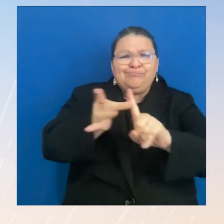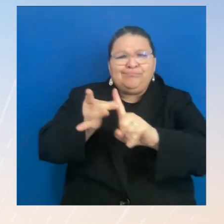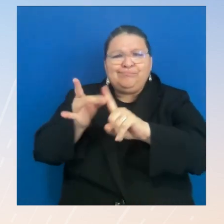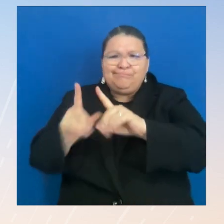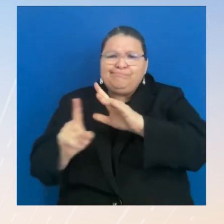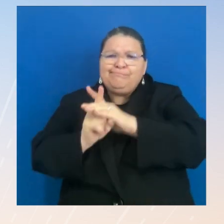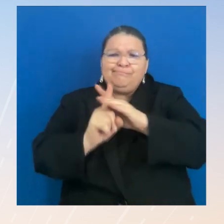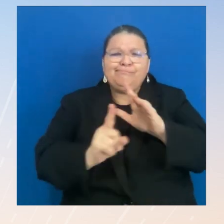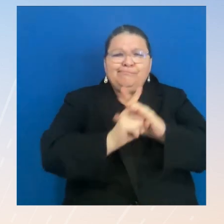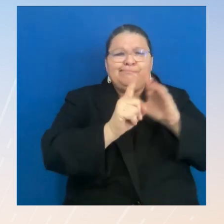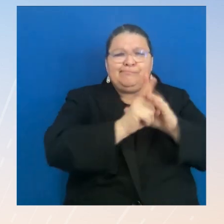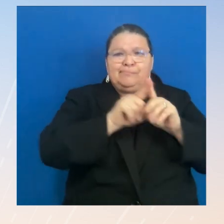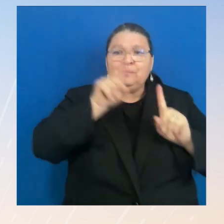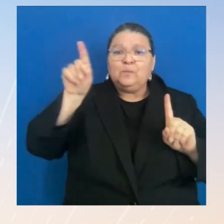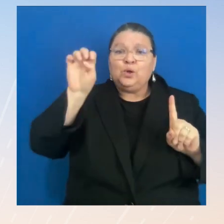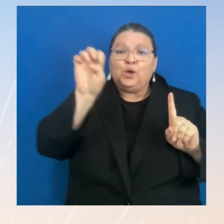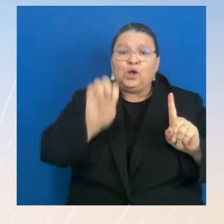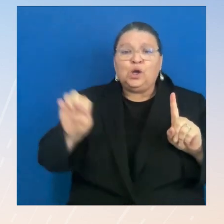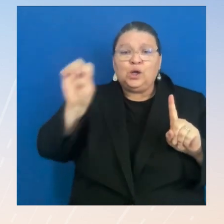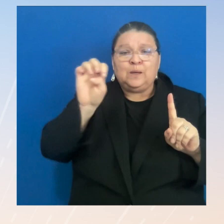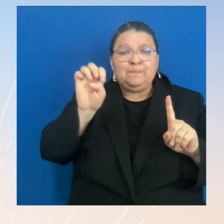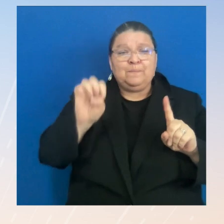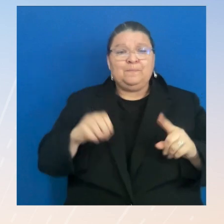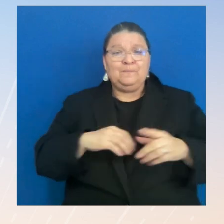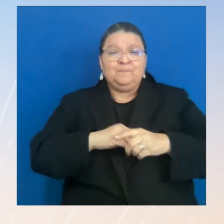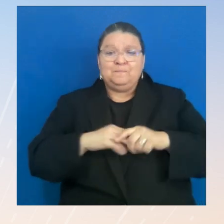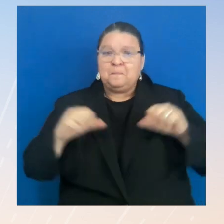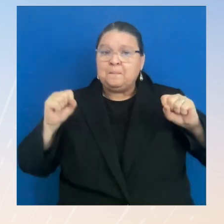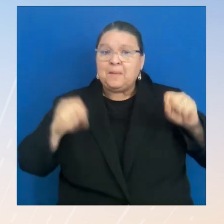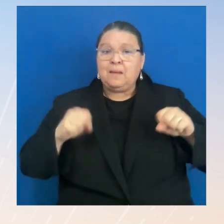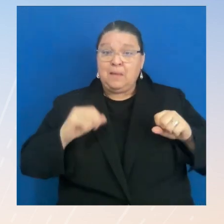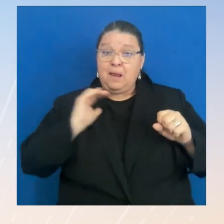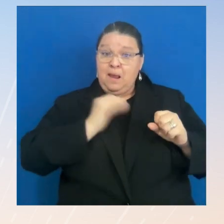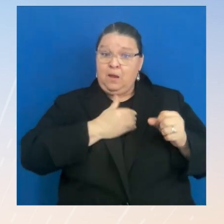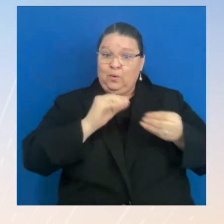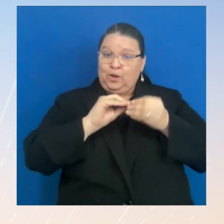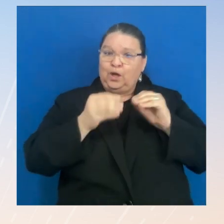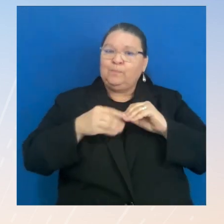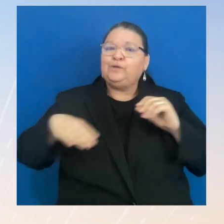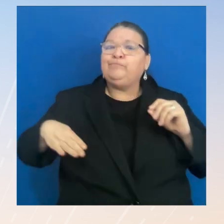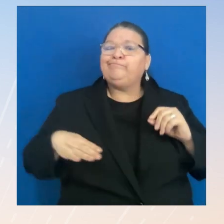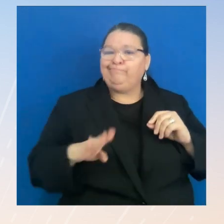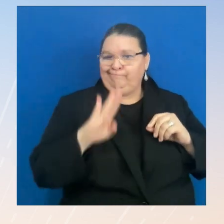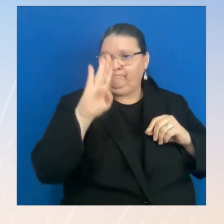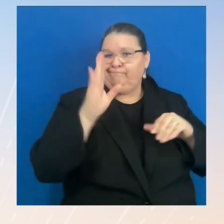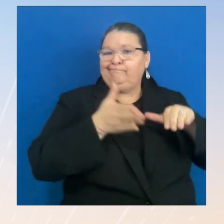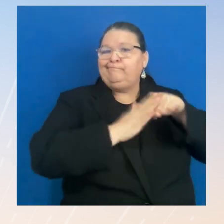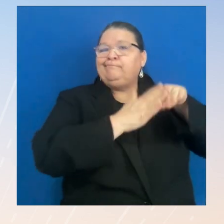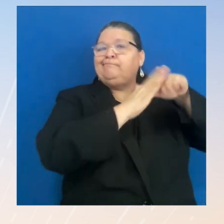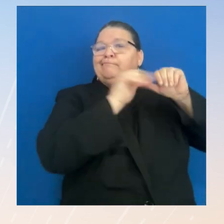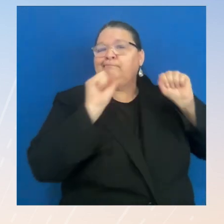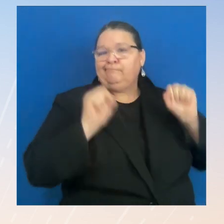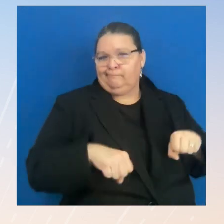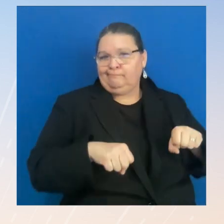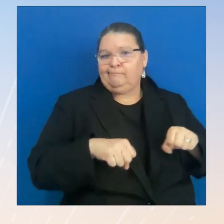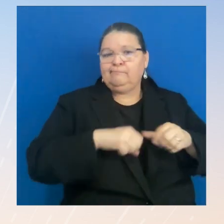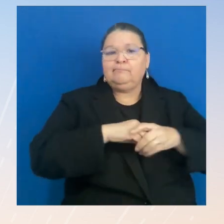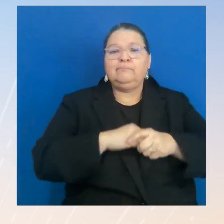in the United States as well. We talked about this a bit yesterday. Waiting to provide funding until we're in a worse spot with the virus will be too late.